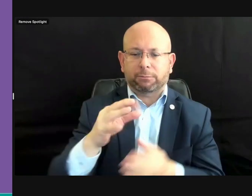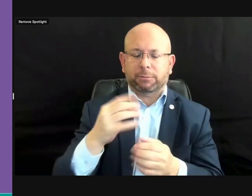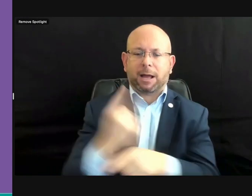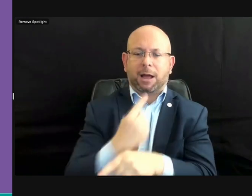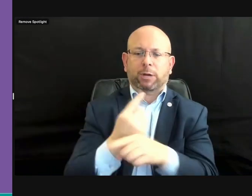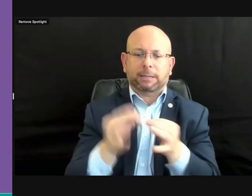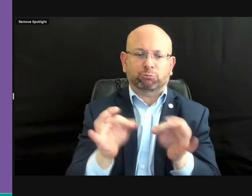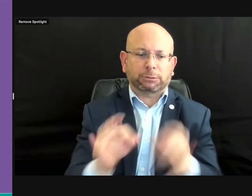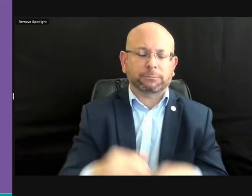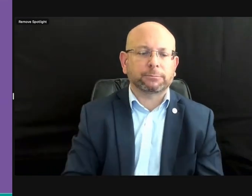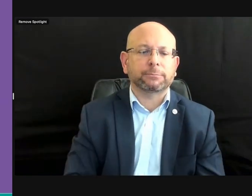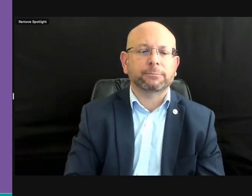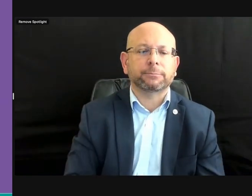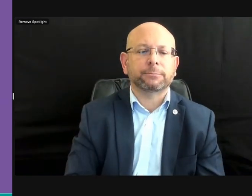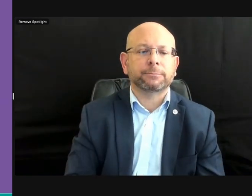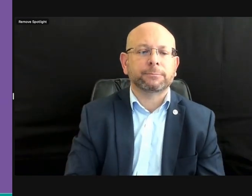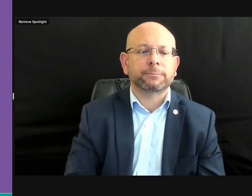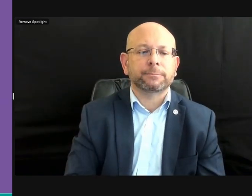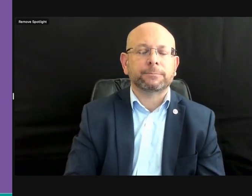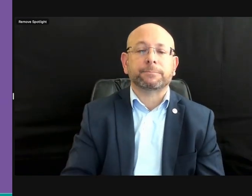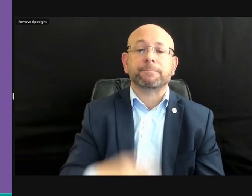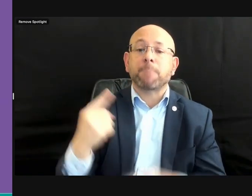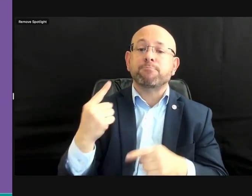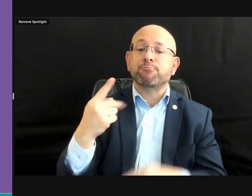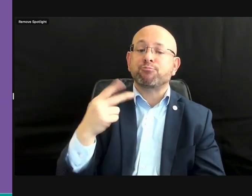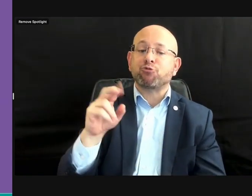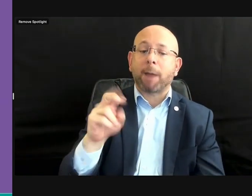they may struggle with accuracy in those instances.